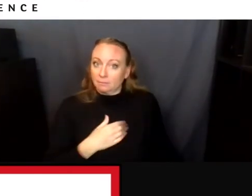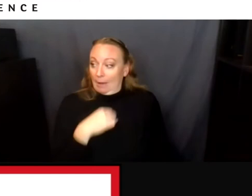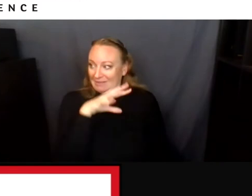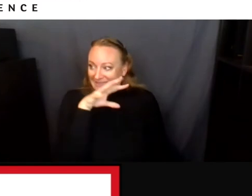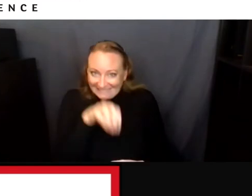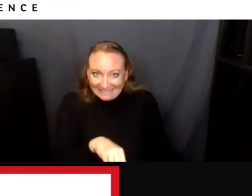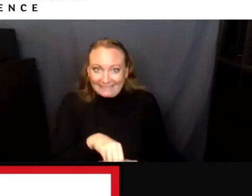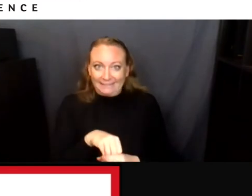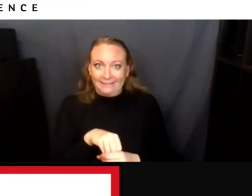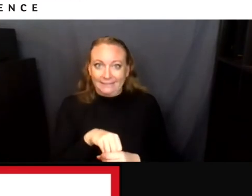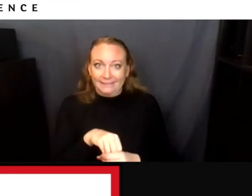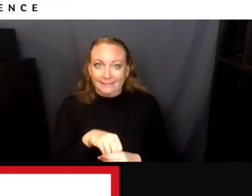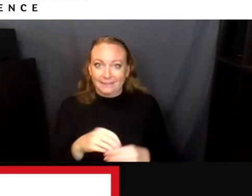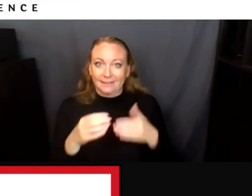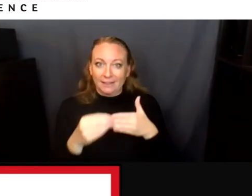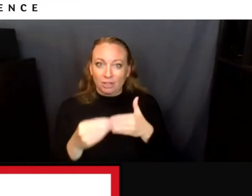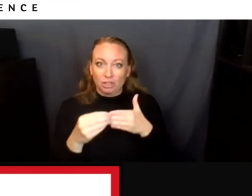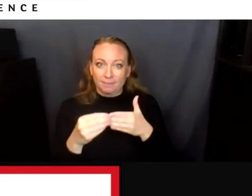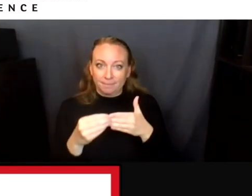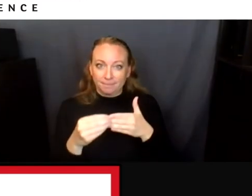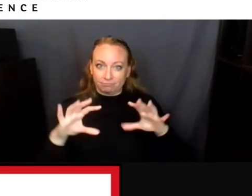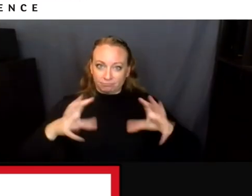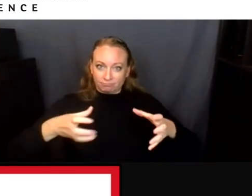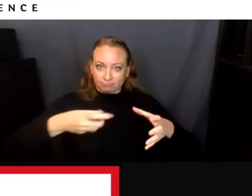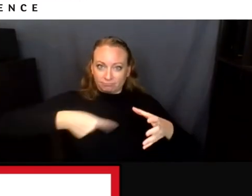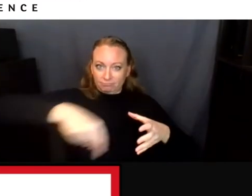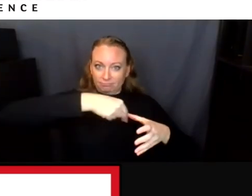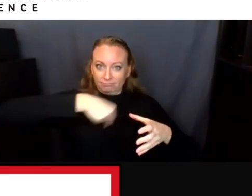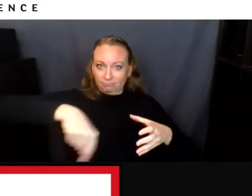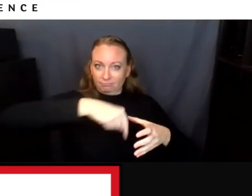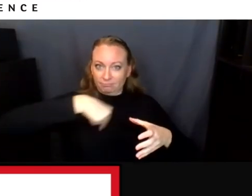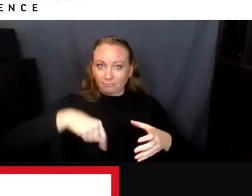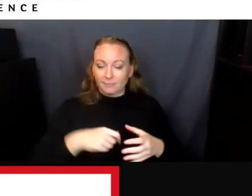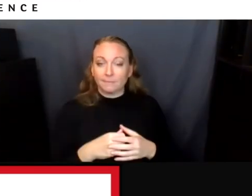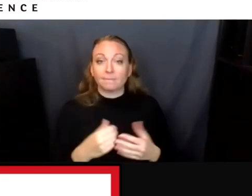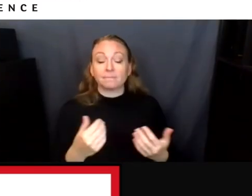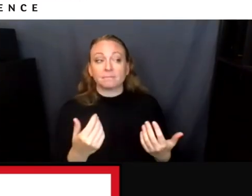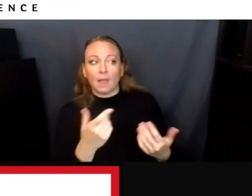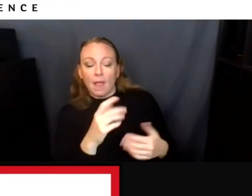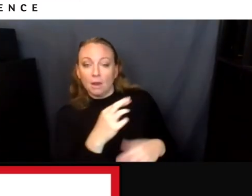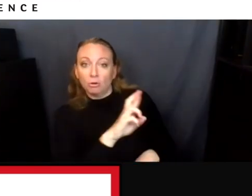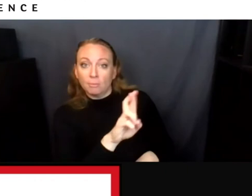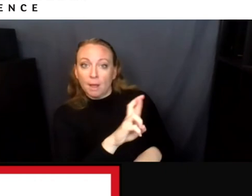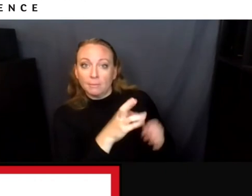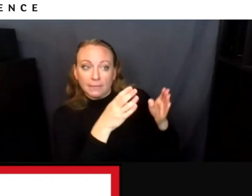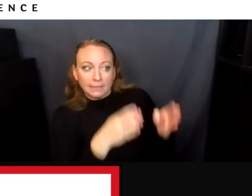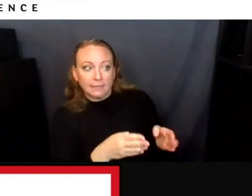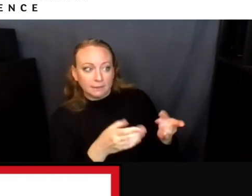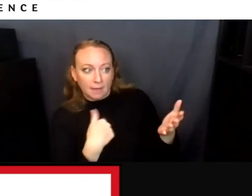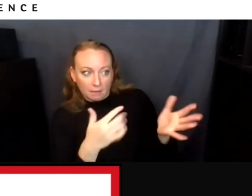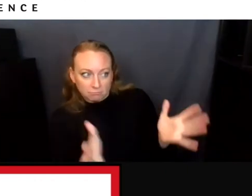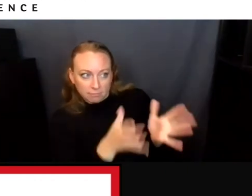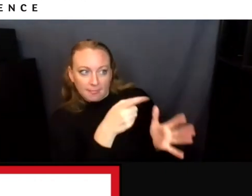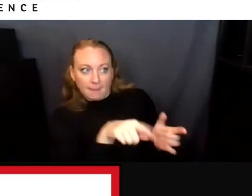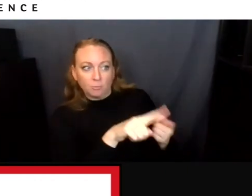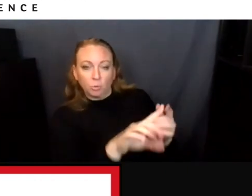And I got the Republicans to appoint somebody to lead the effort.